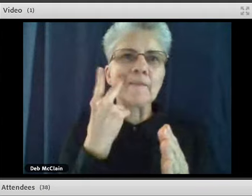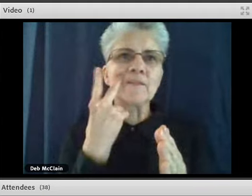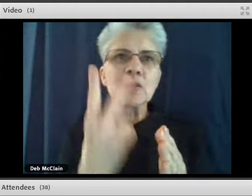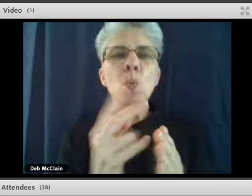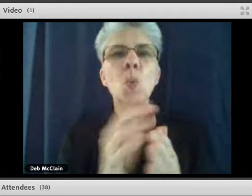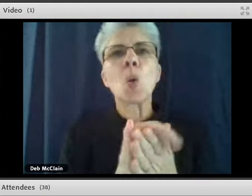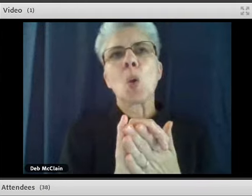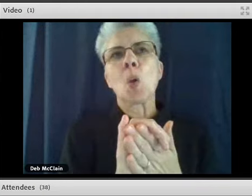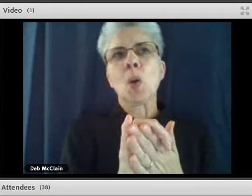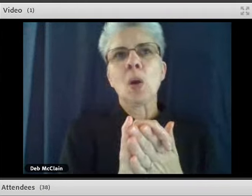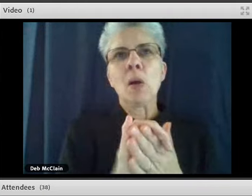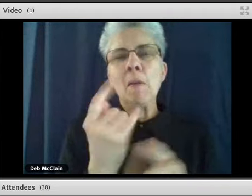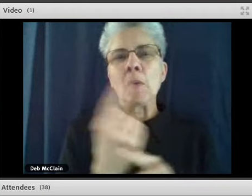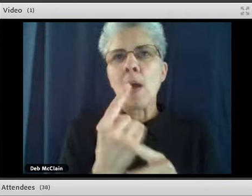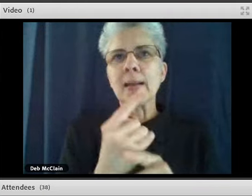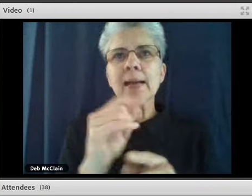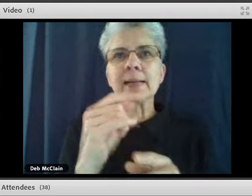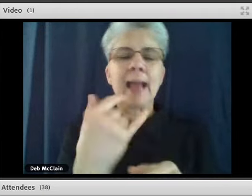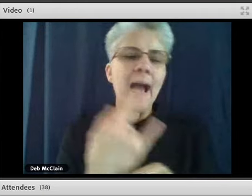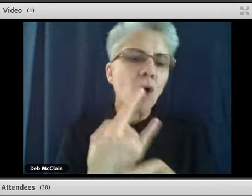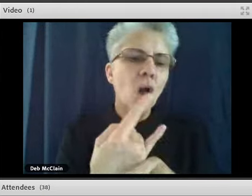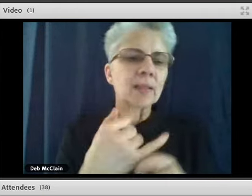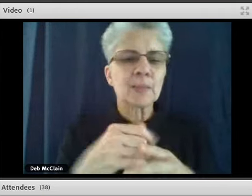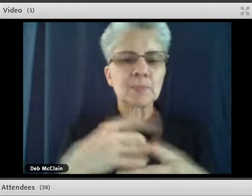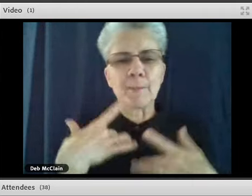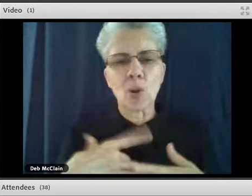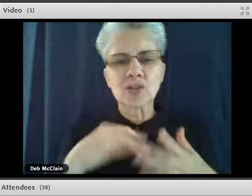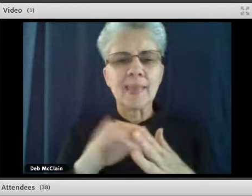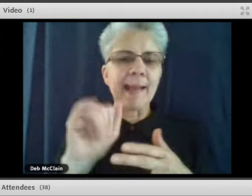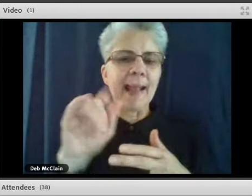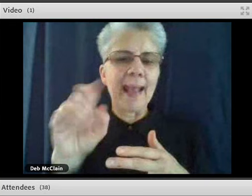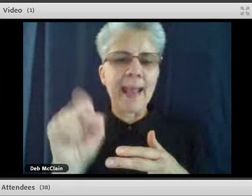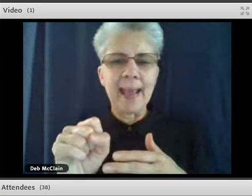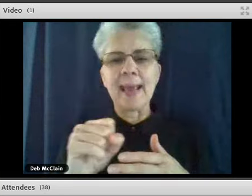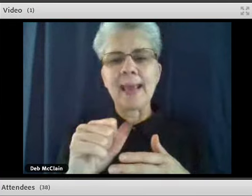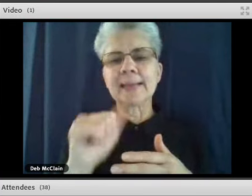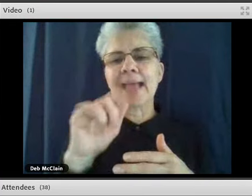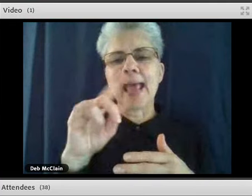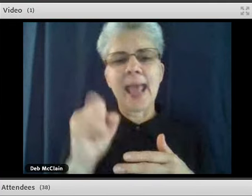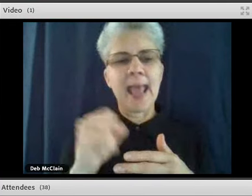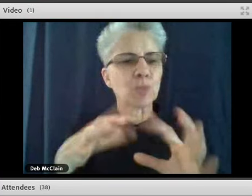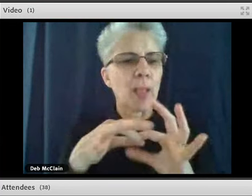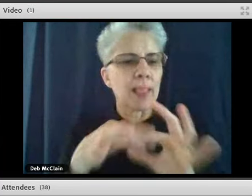even chronic alcoholism and depression, AIDS -- AIDS-related complex.